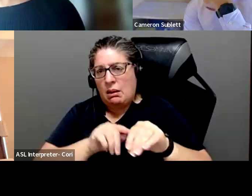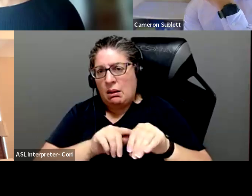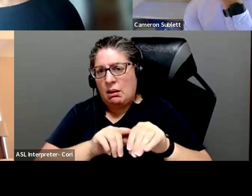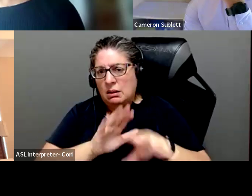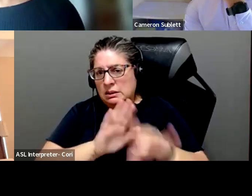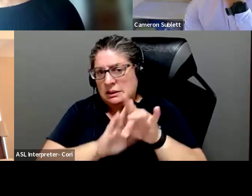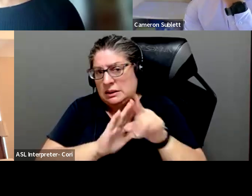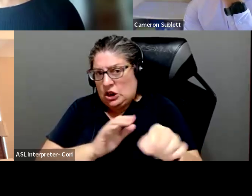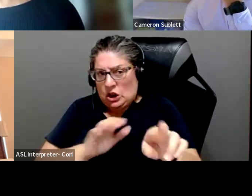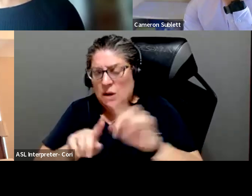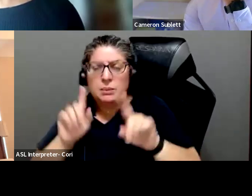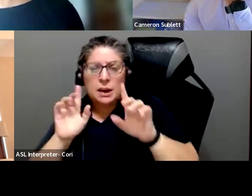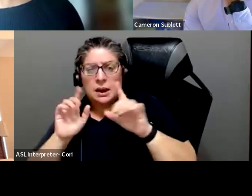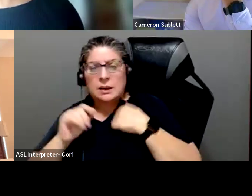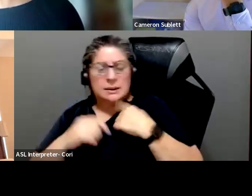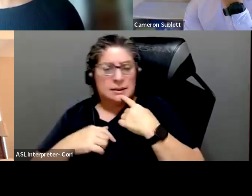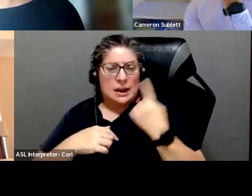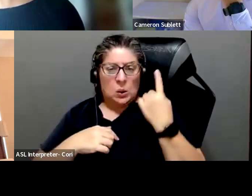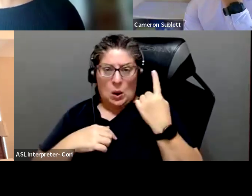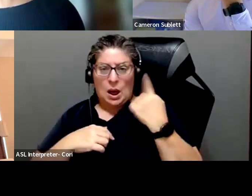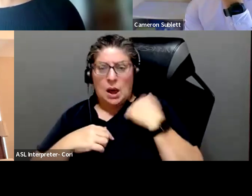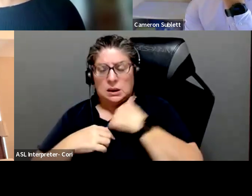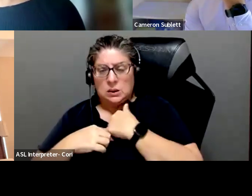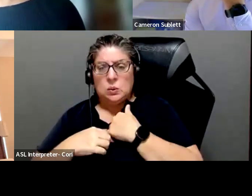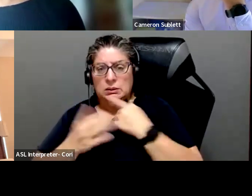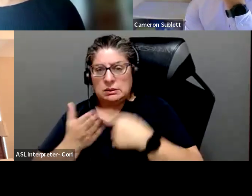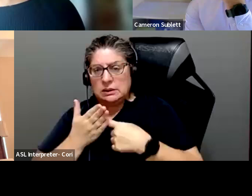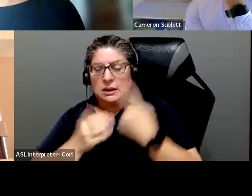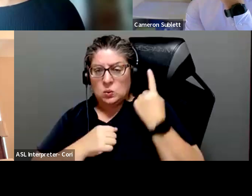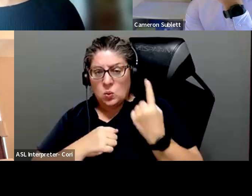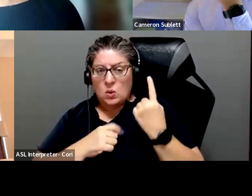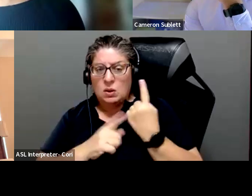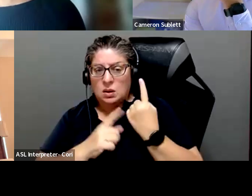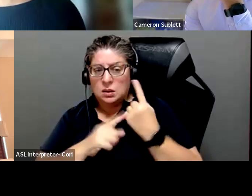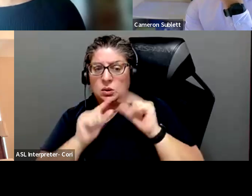I will say that one we have talked about one group of speakers